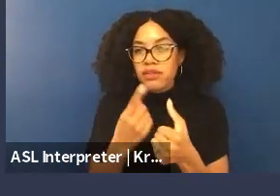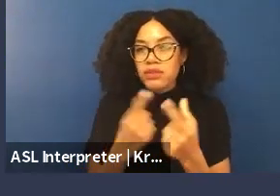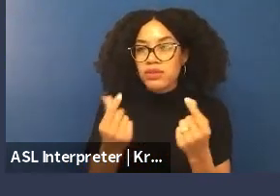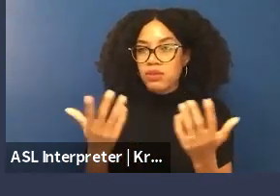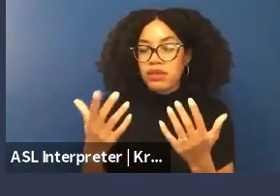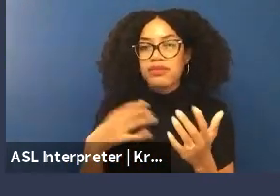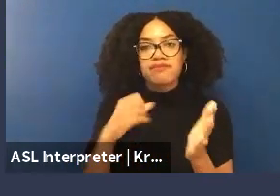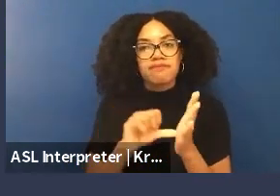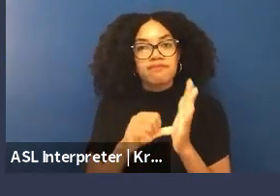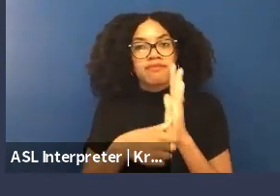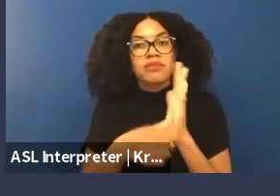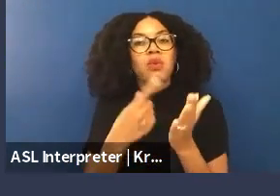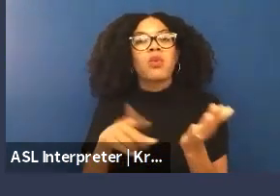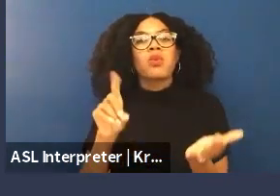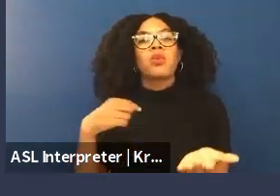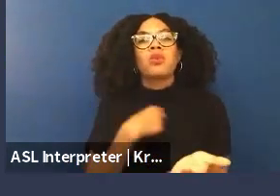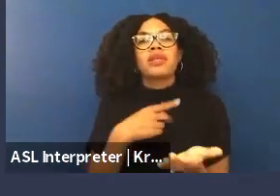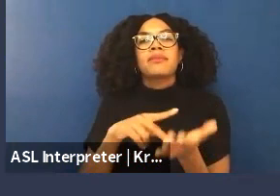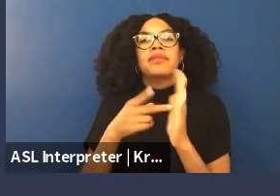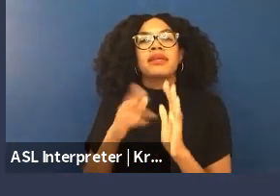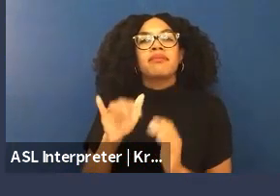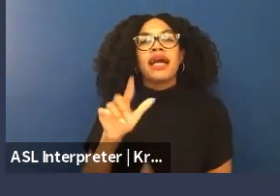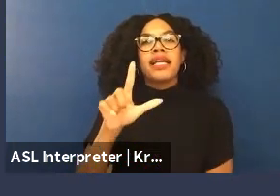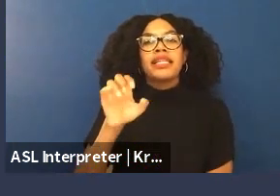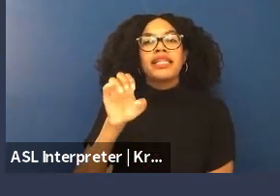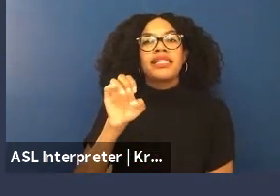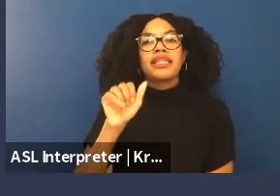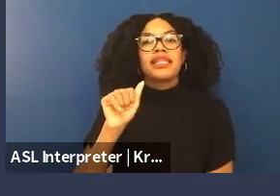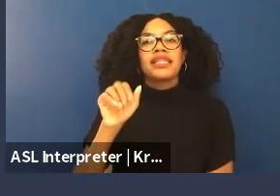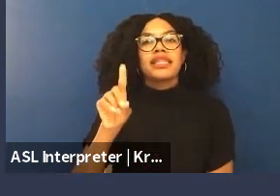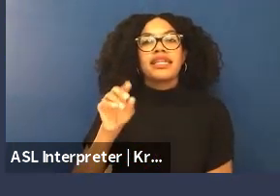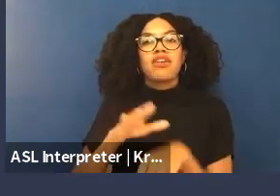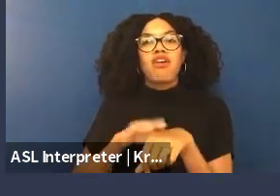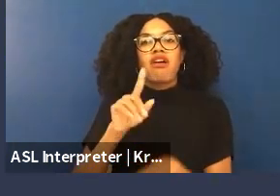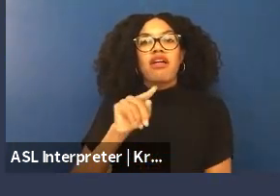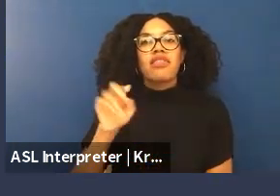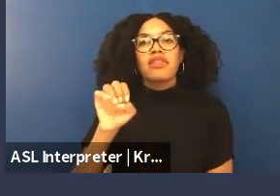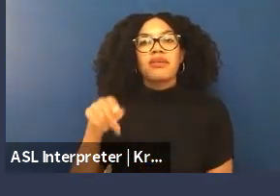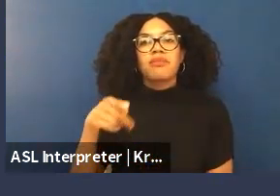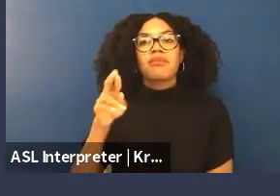we mean by leading on the periphery and through what we call these third spaces. So we have a